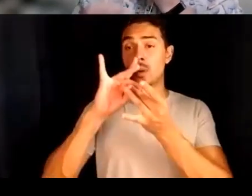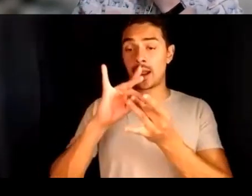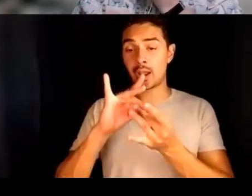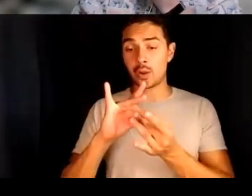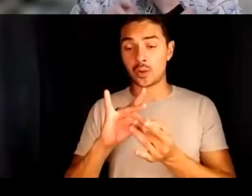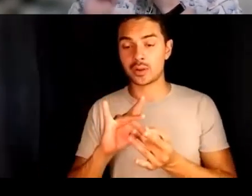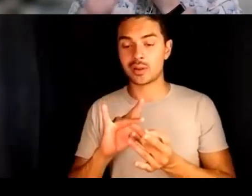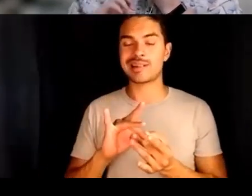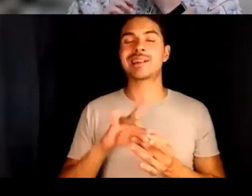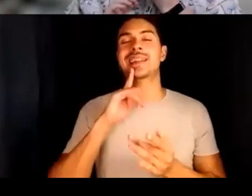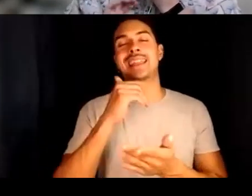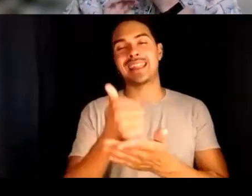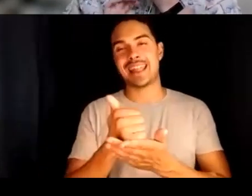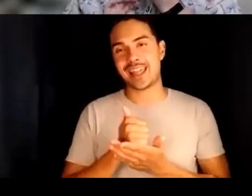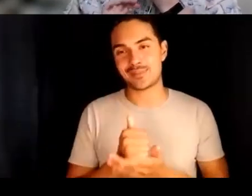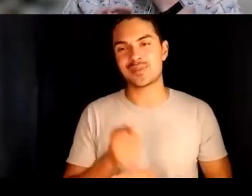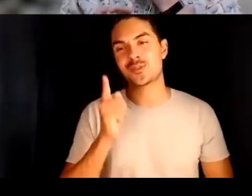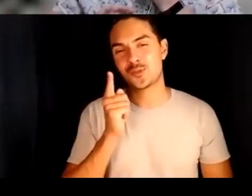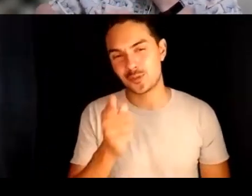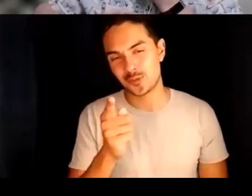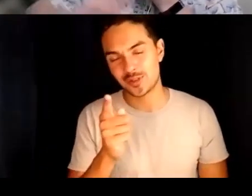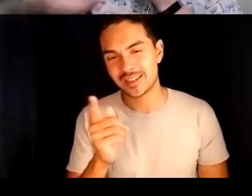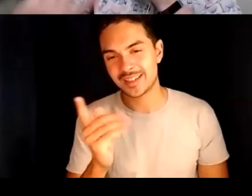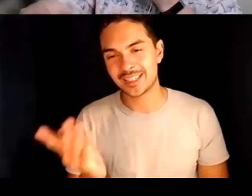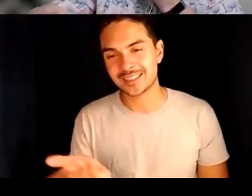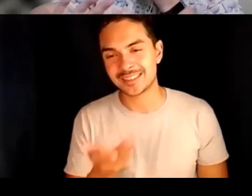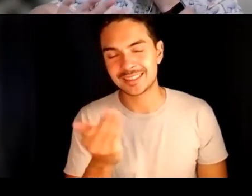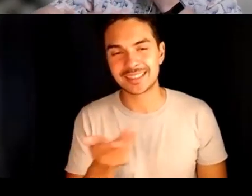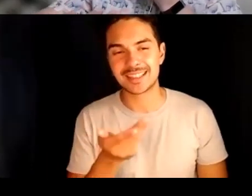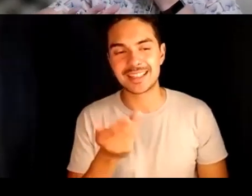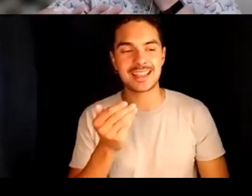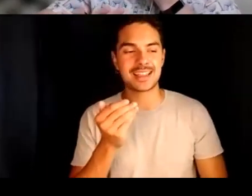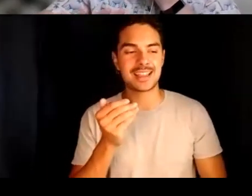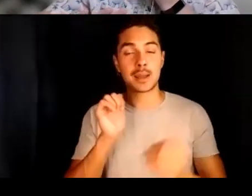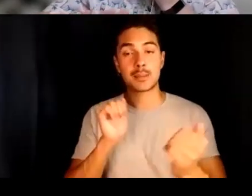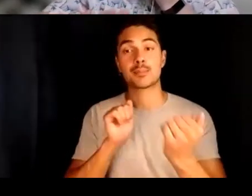can help you to approach the situation calmly.